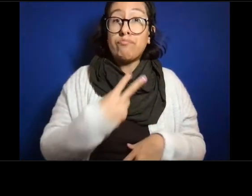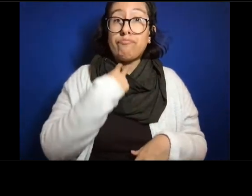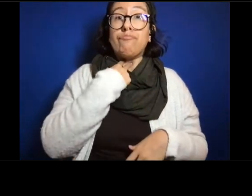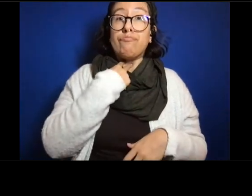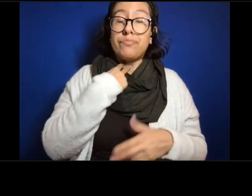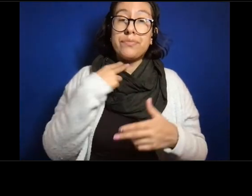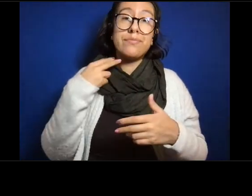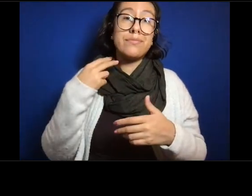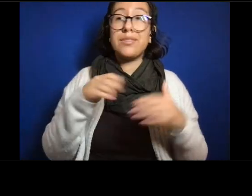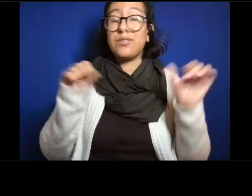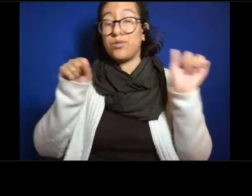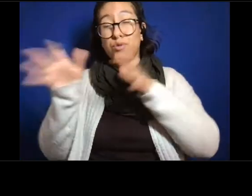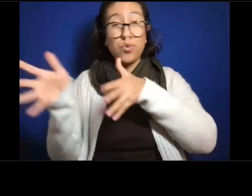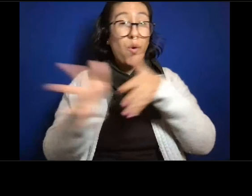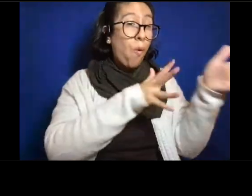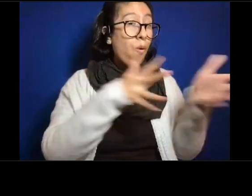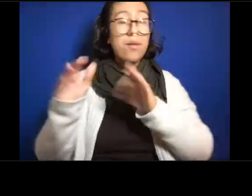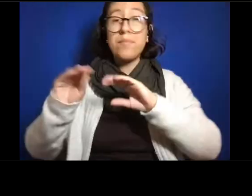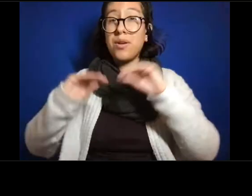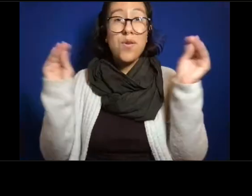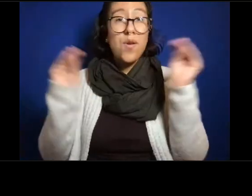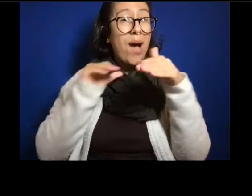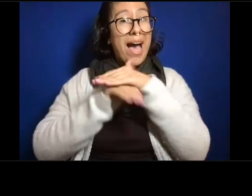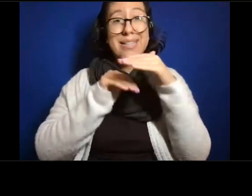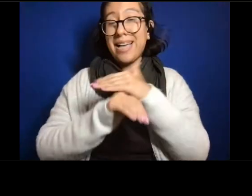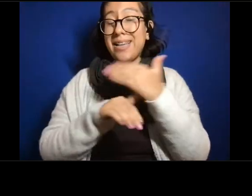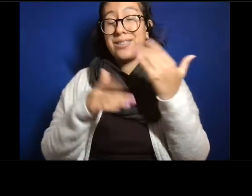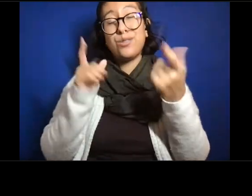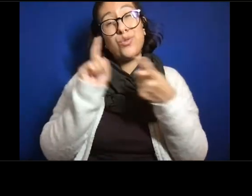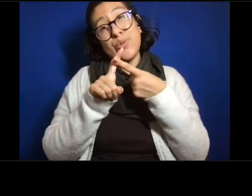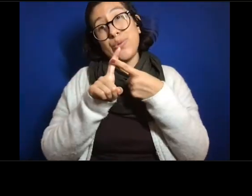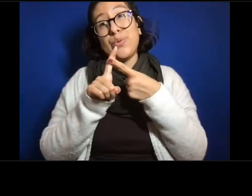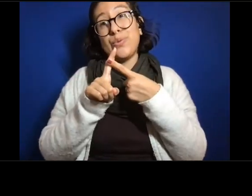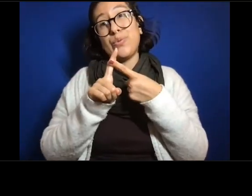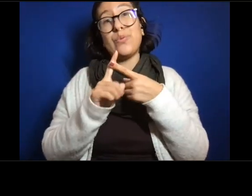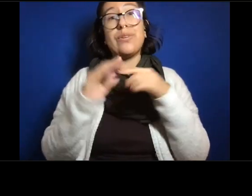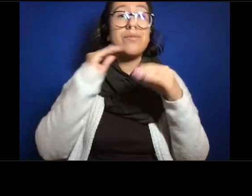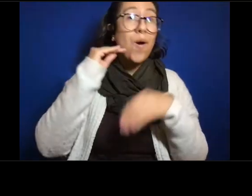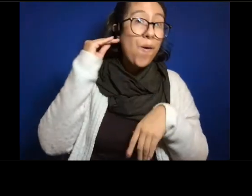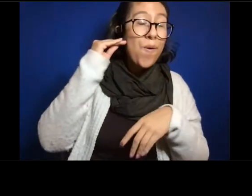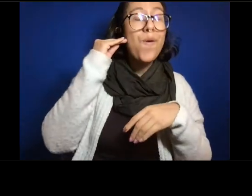without your stuff, you might be pretty bored and you're you might not have electricity to charge that cell phone.